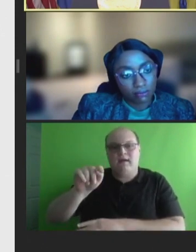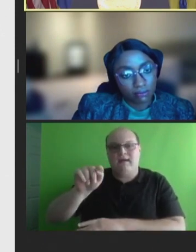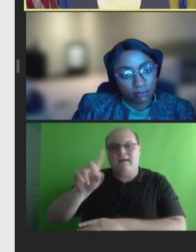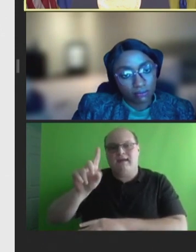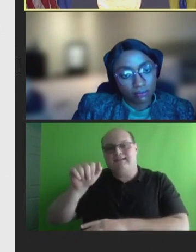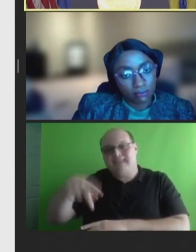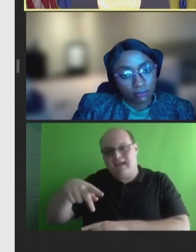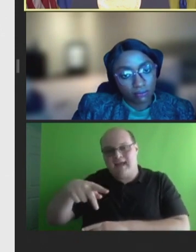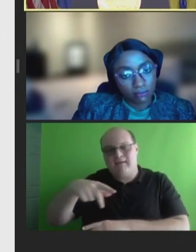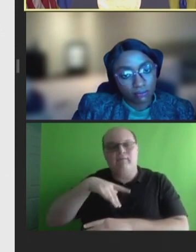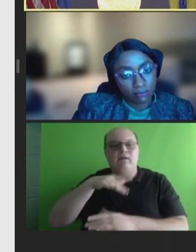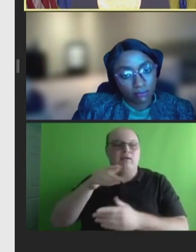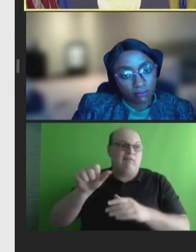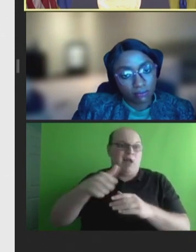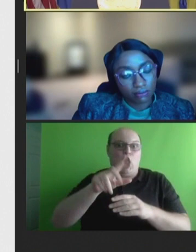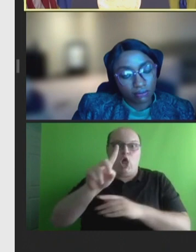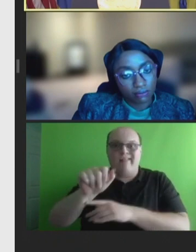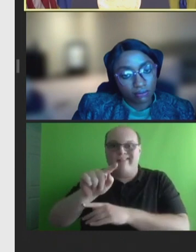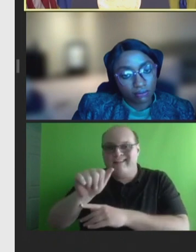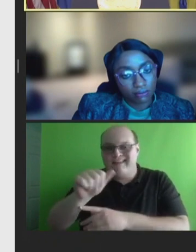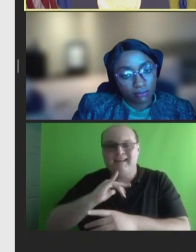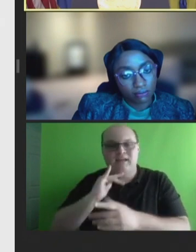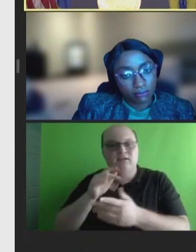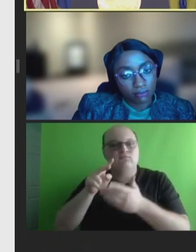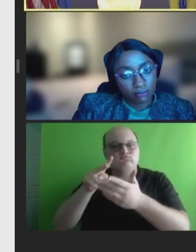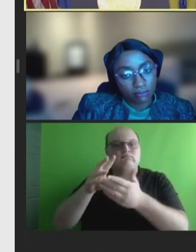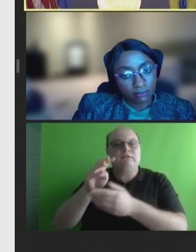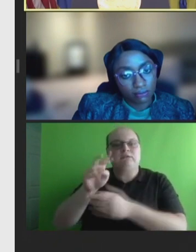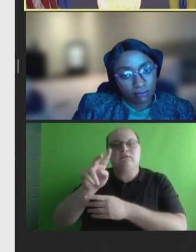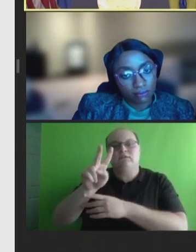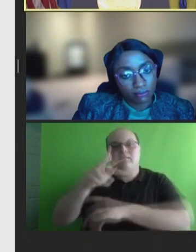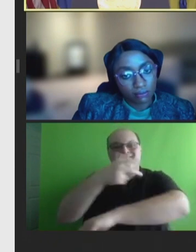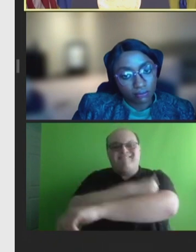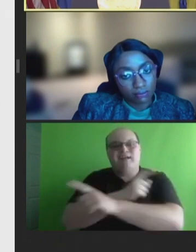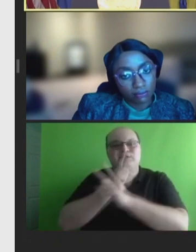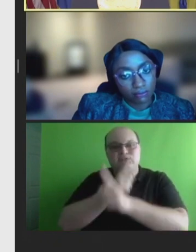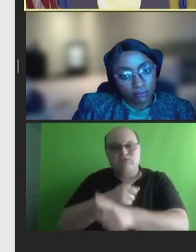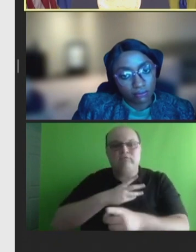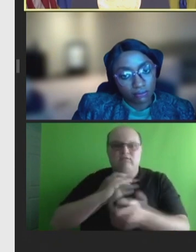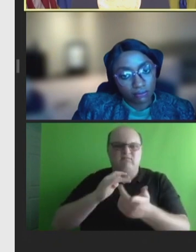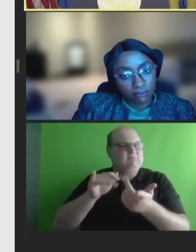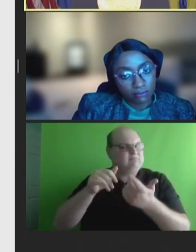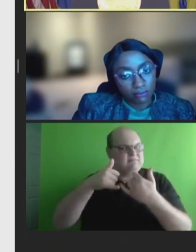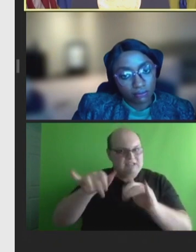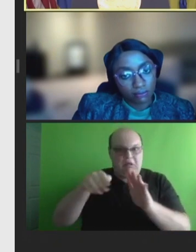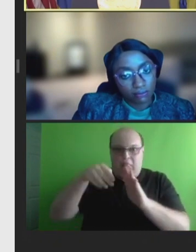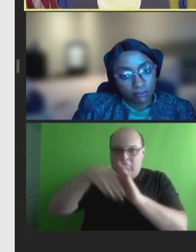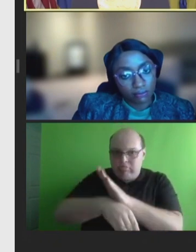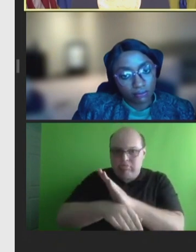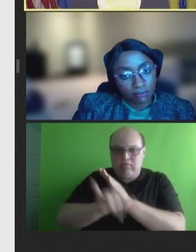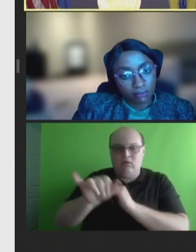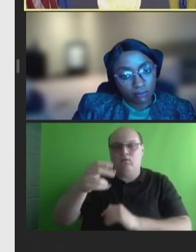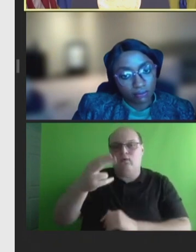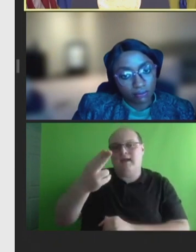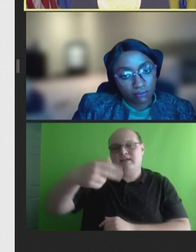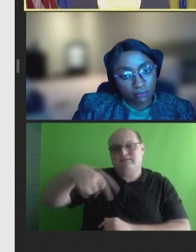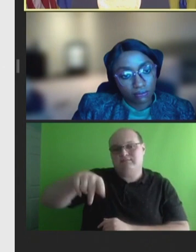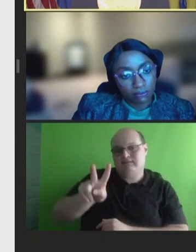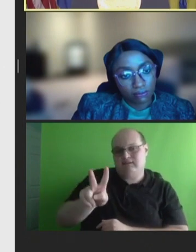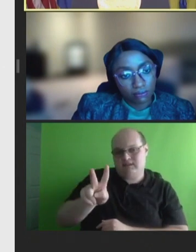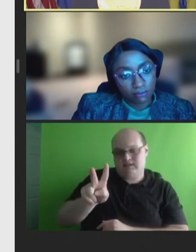data source, we see in vaccine ordering, a fairly significant drop in HPV. What we're